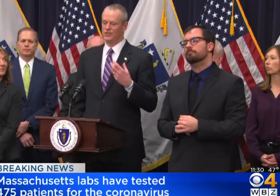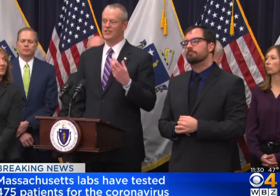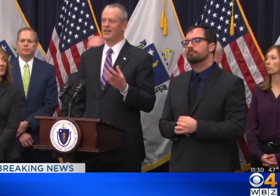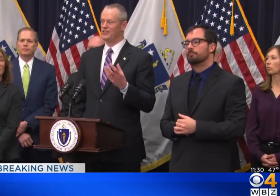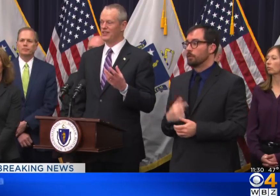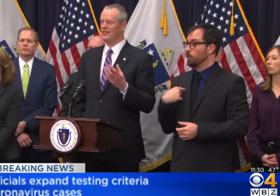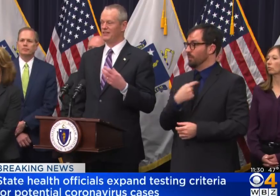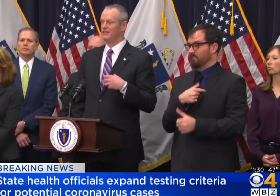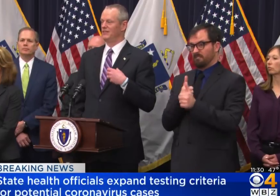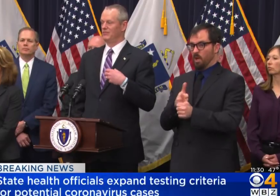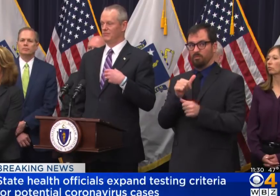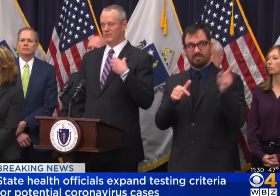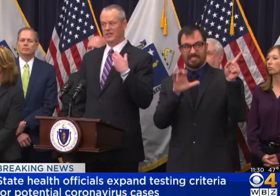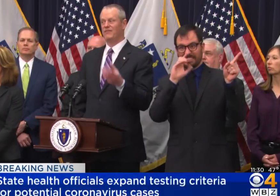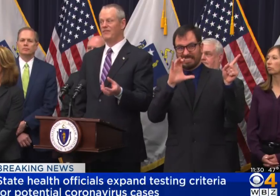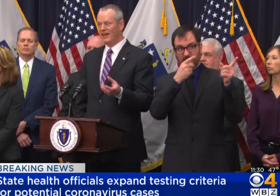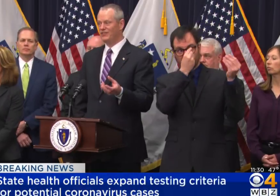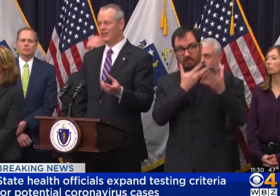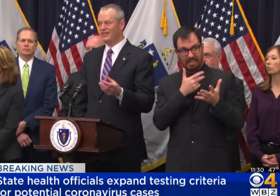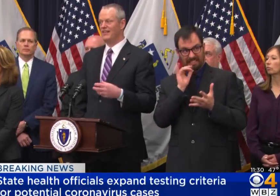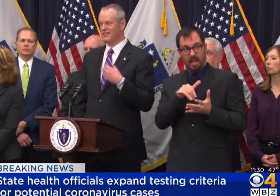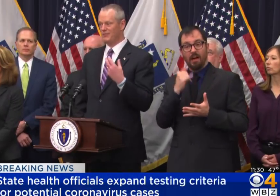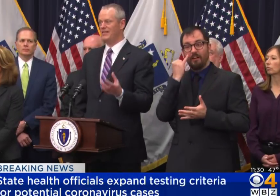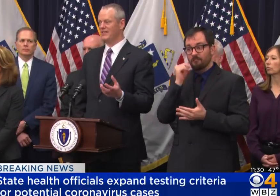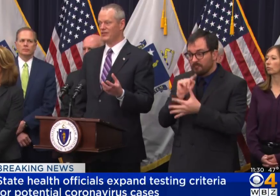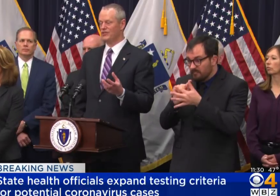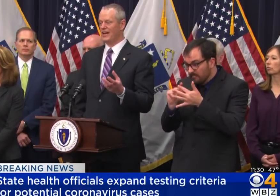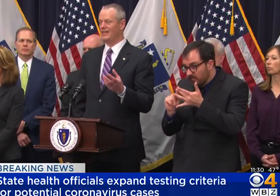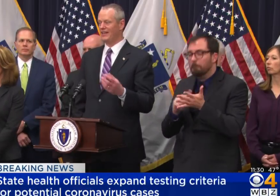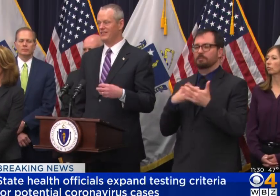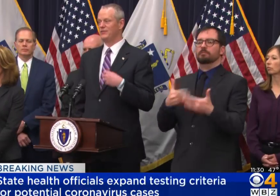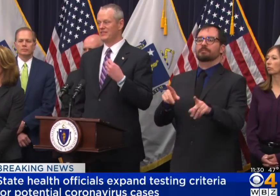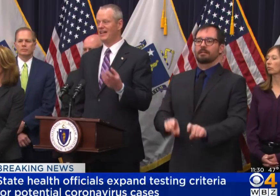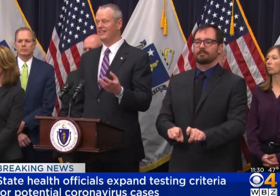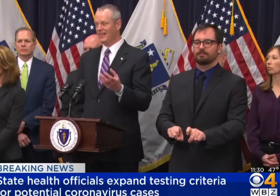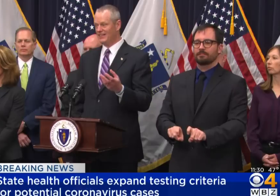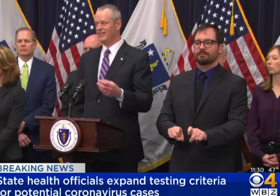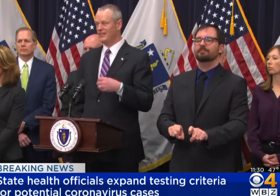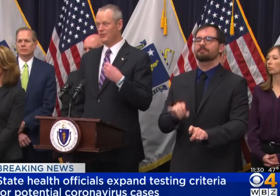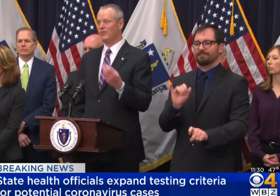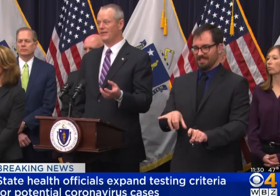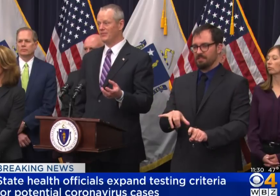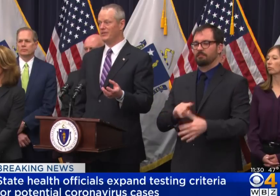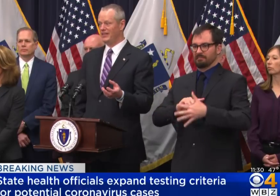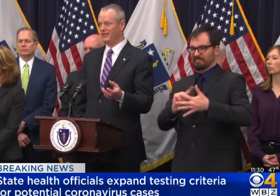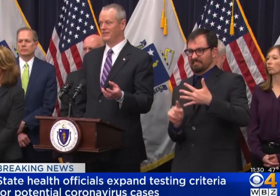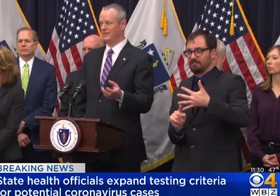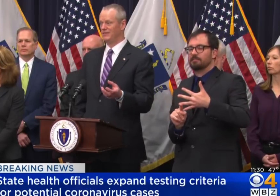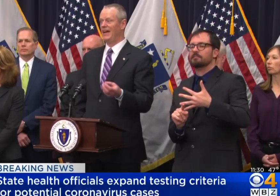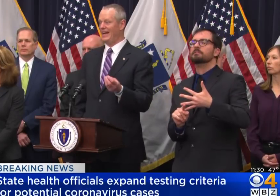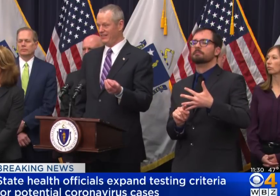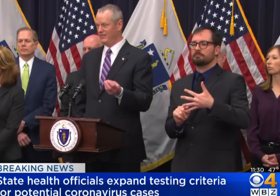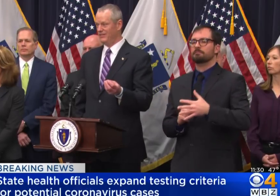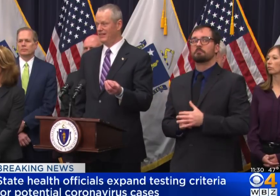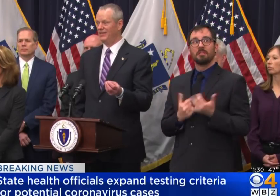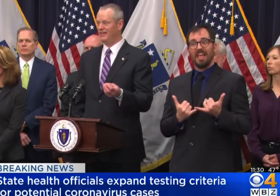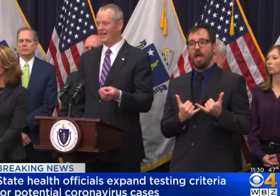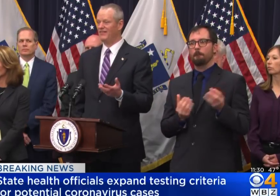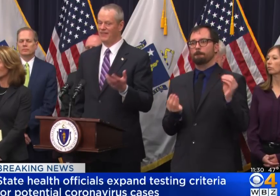THE NARROWNESS OF THE GUIDELINES. GUIDELINES THAT WE WERE USING, WHICH WERE RECOMMENDED BY THE CDC, WERE SUCH THAT IF, IN FACT,